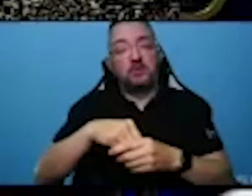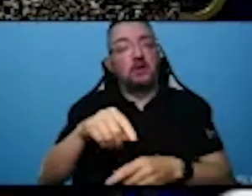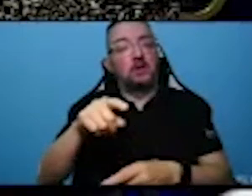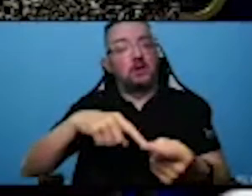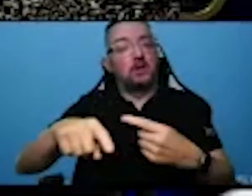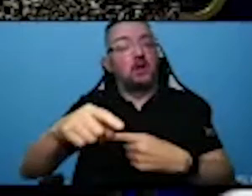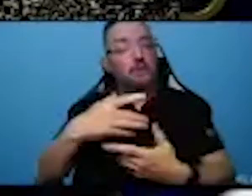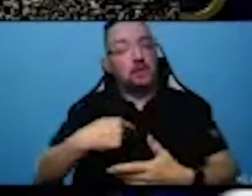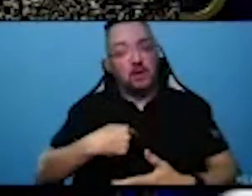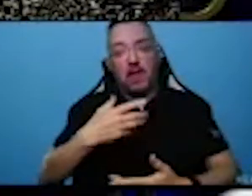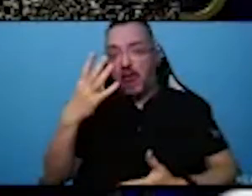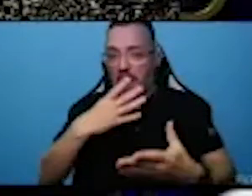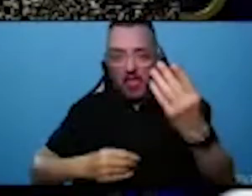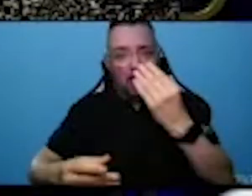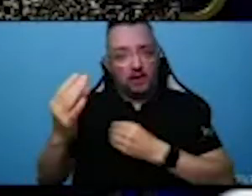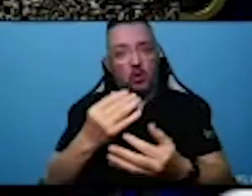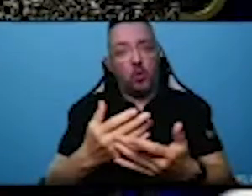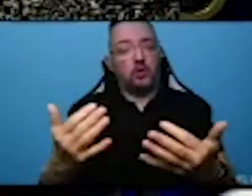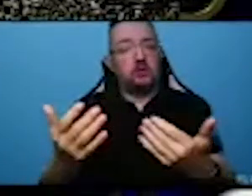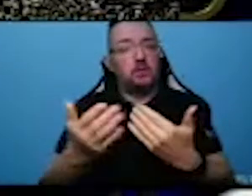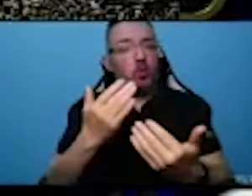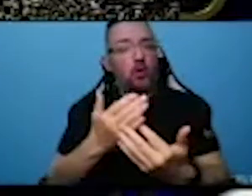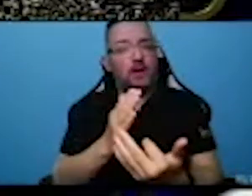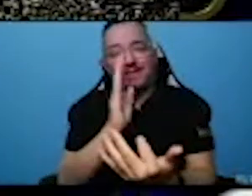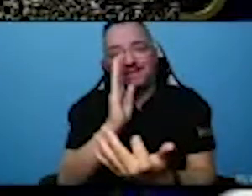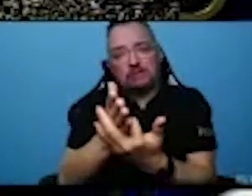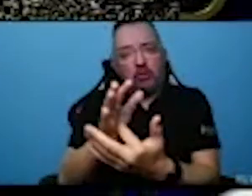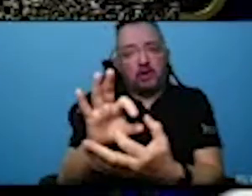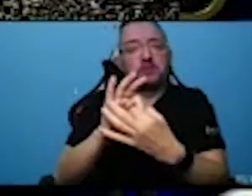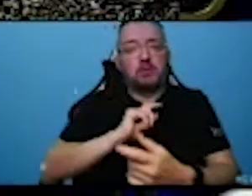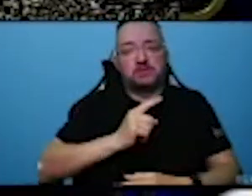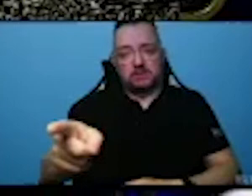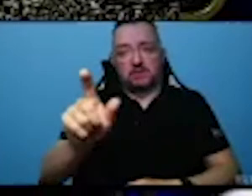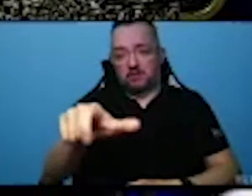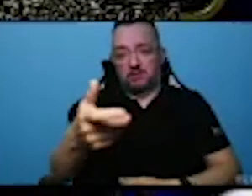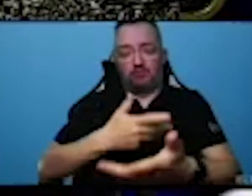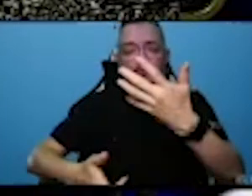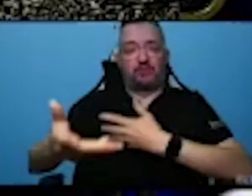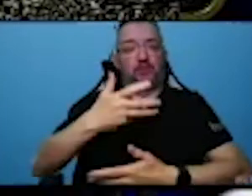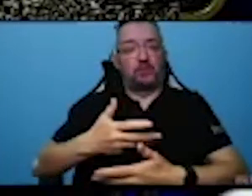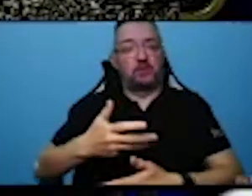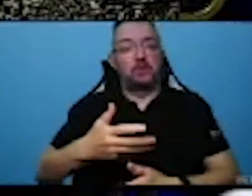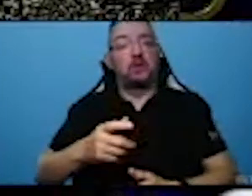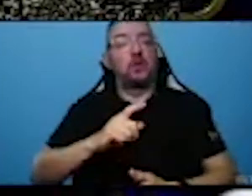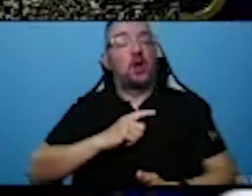In a sense more directly, you know, at firsthand that in the normal course of things you wouldn't, and that that's a plus from this process.